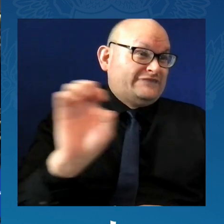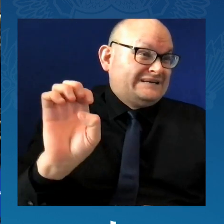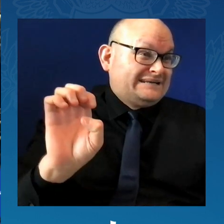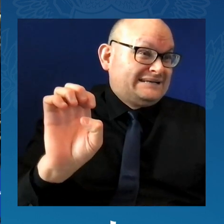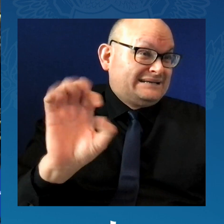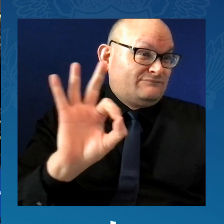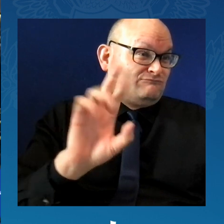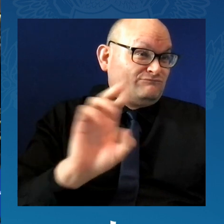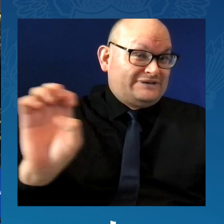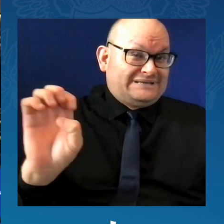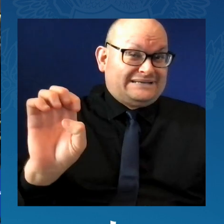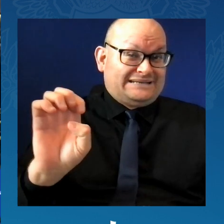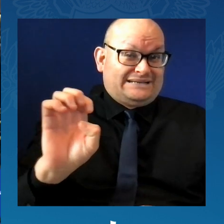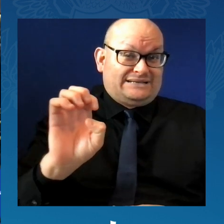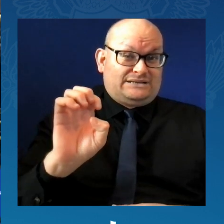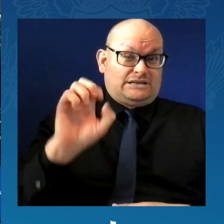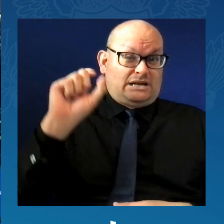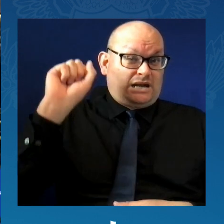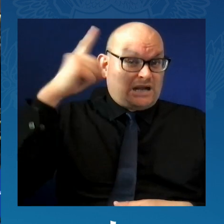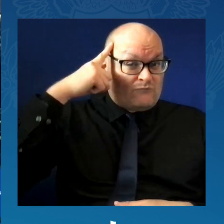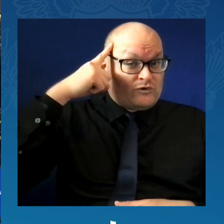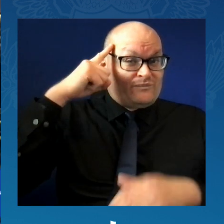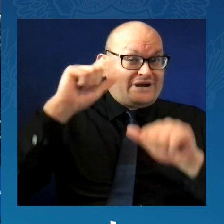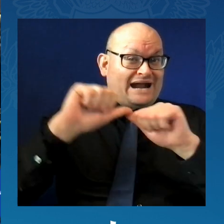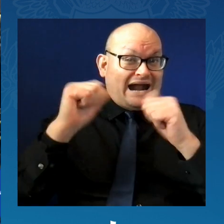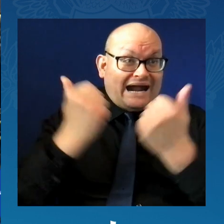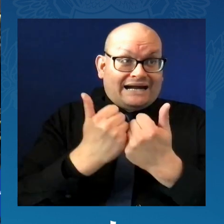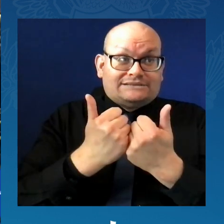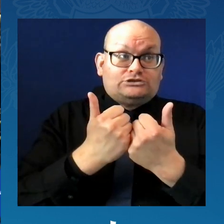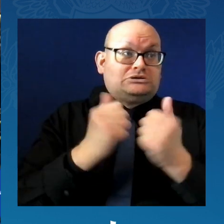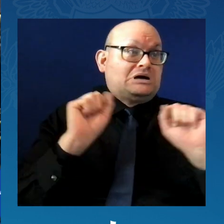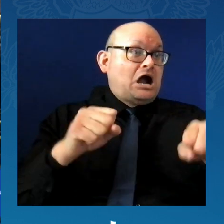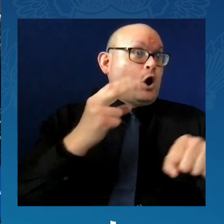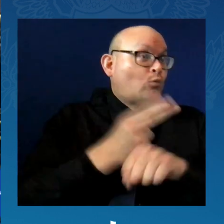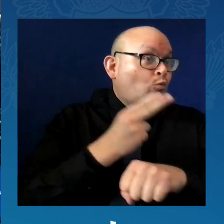a business, a school or a family anywhere around the globe,